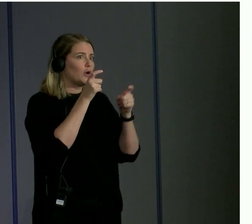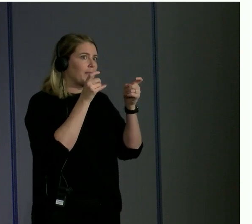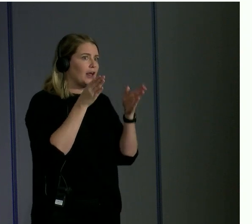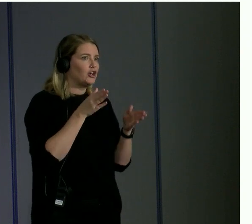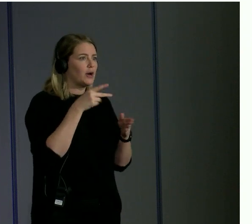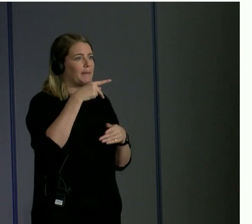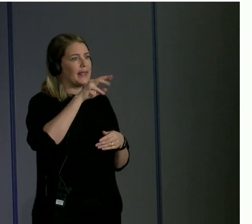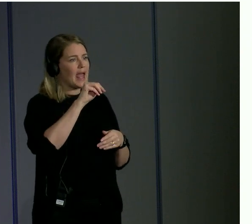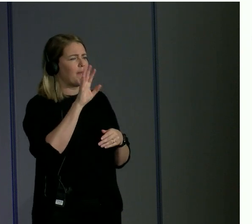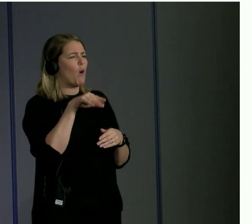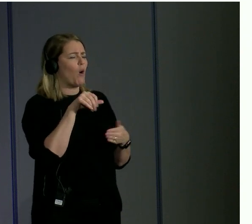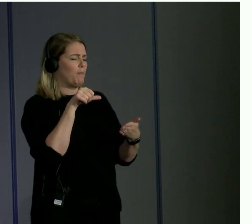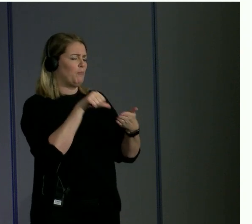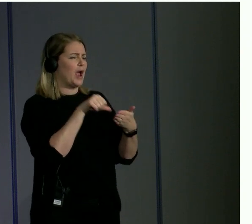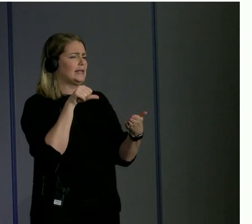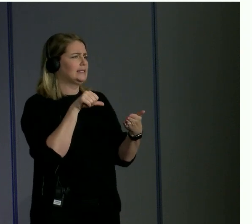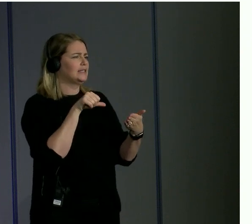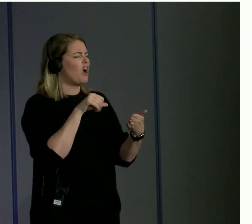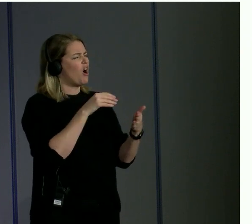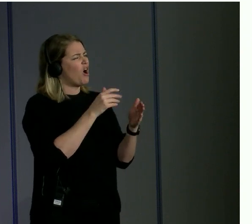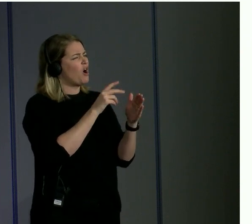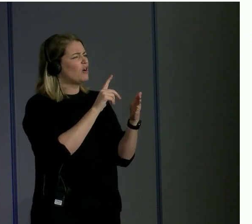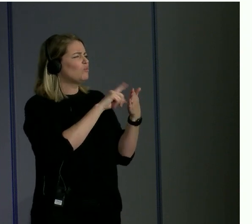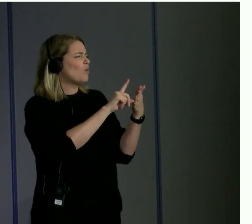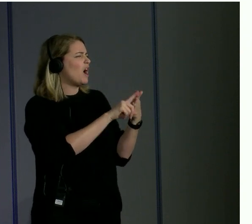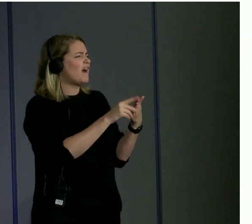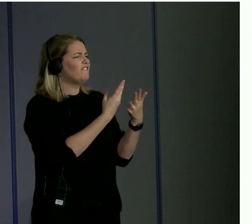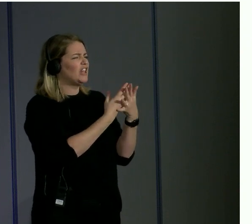think it's a press of a button. Just run it through the filter and just fix the errors.